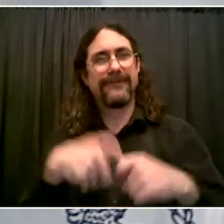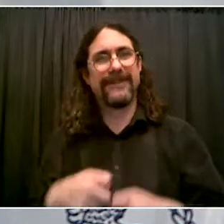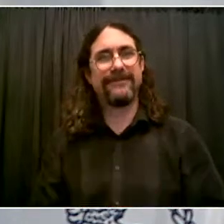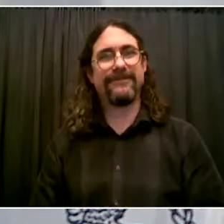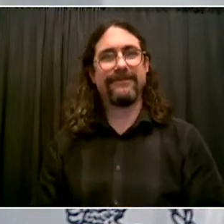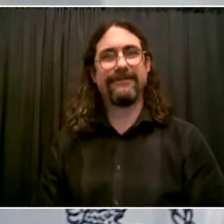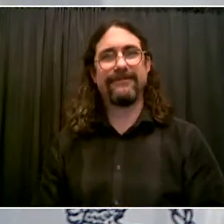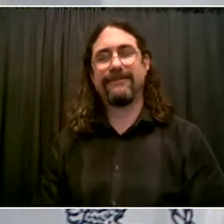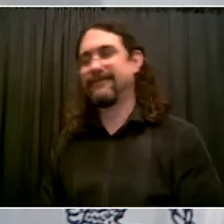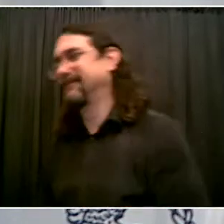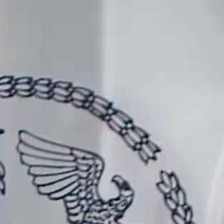EFFORT.